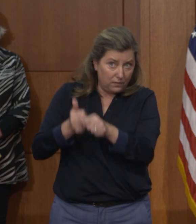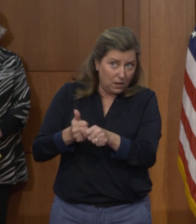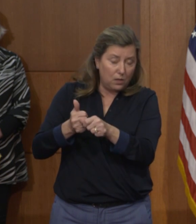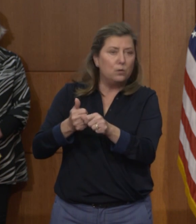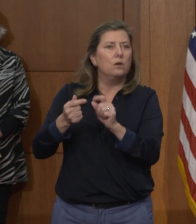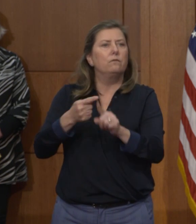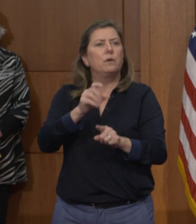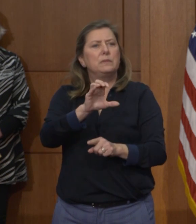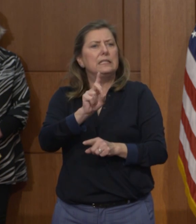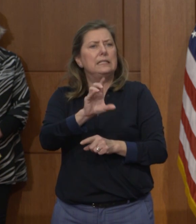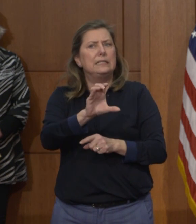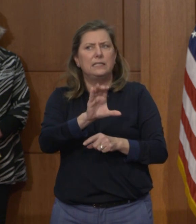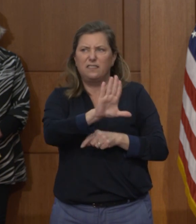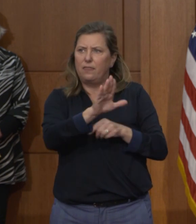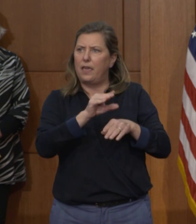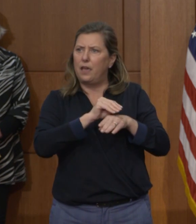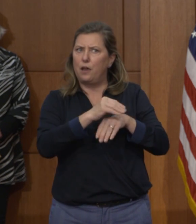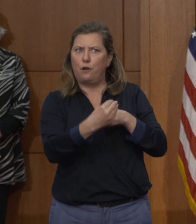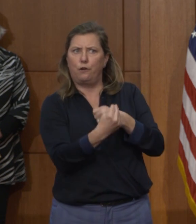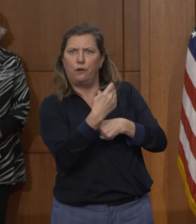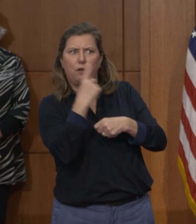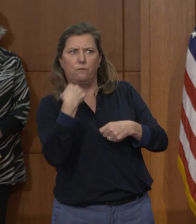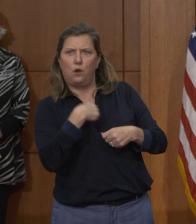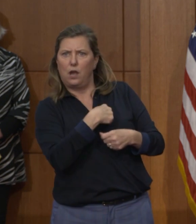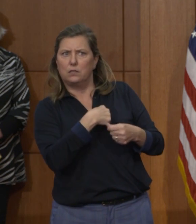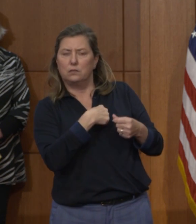outside of the guidelines that we have presented? Is that, yeah.